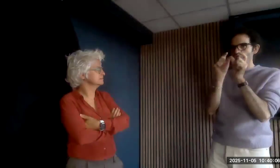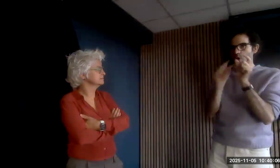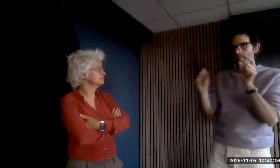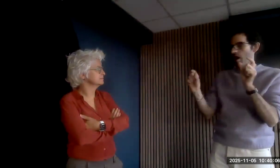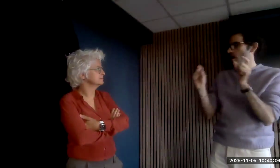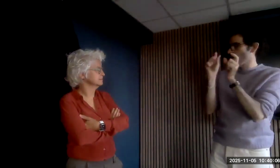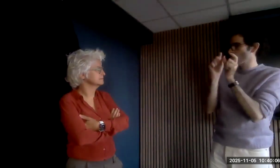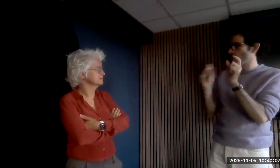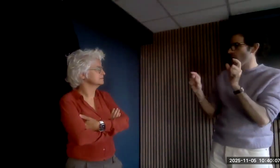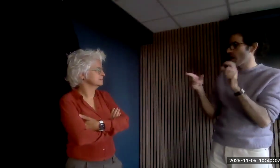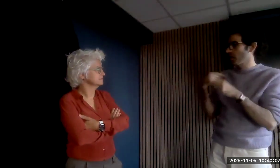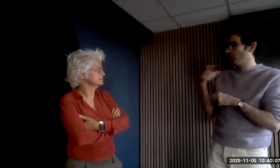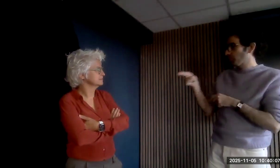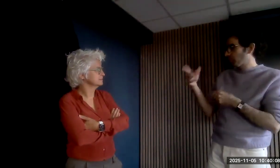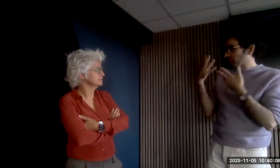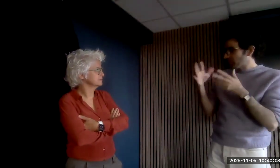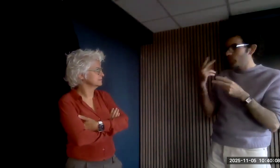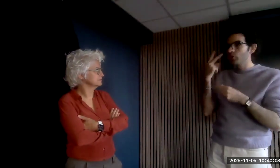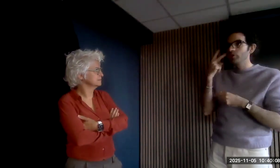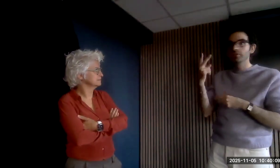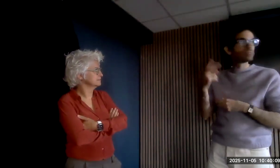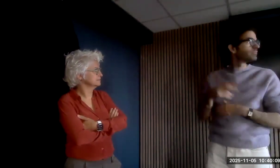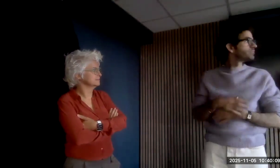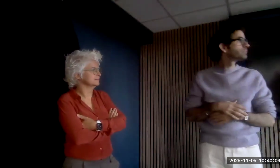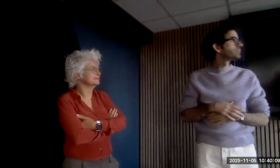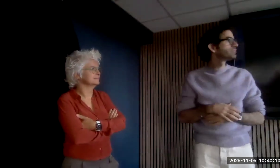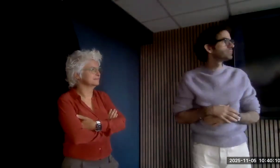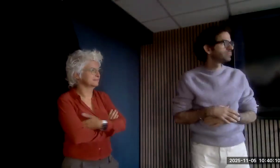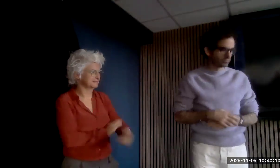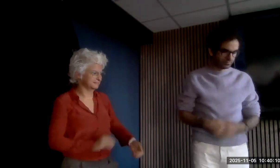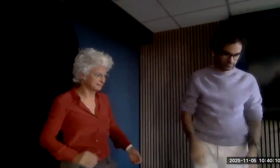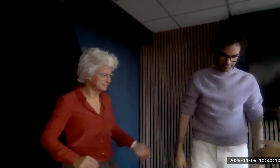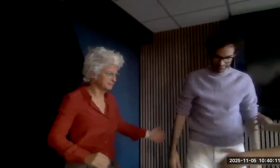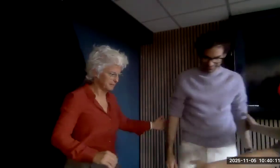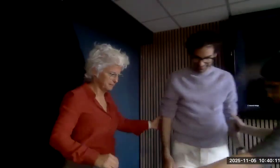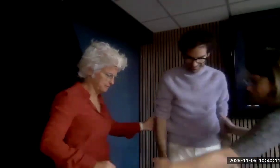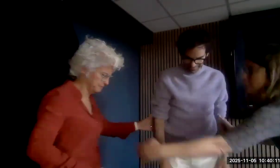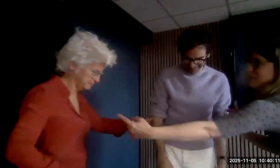Yeah, big switch. Needs to move around.